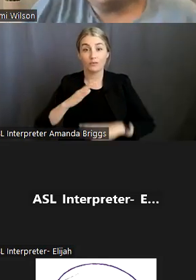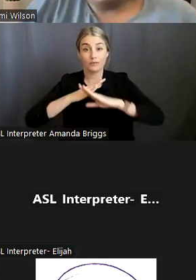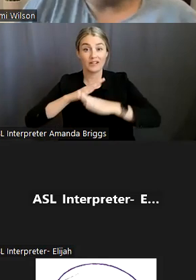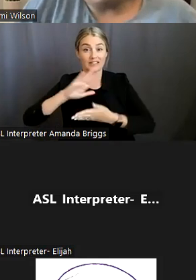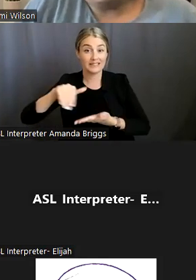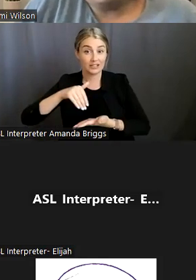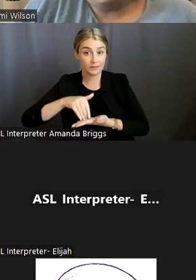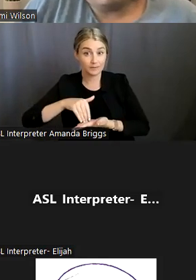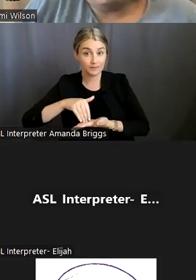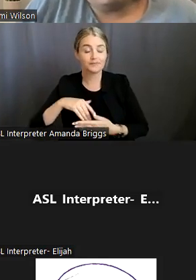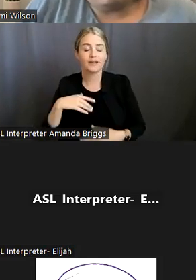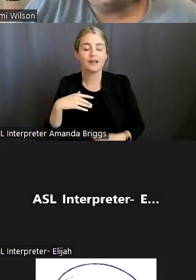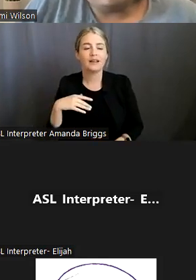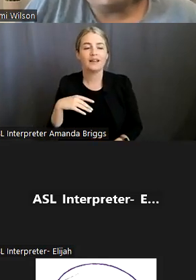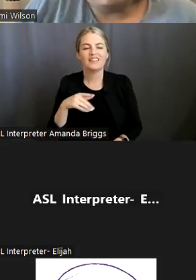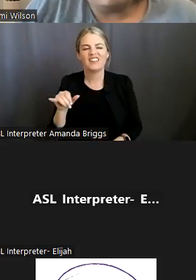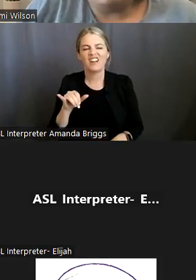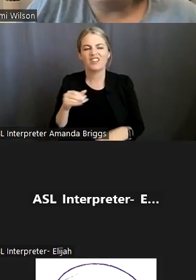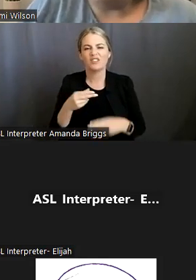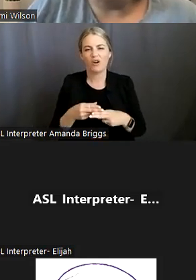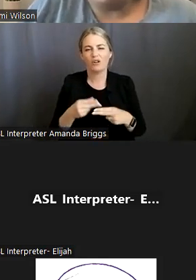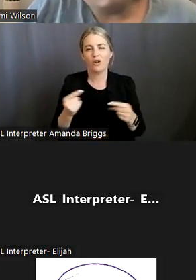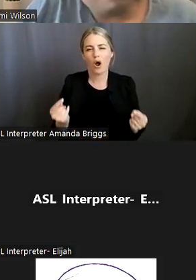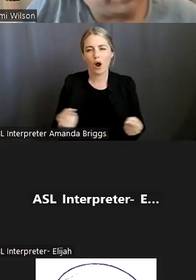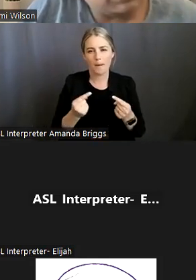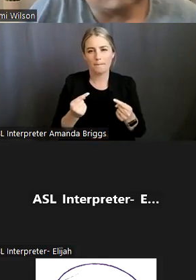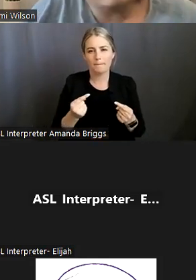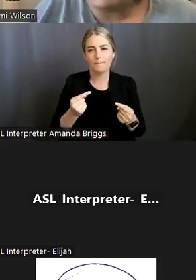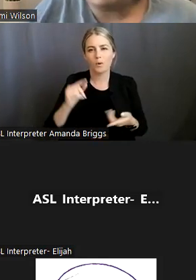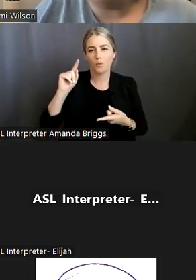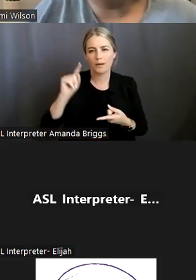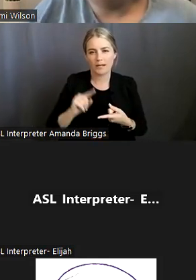They're also called harm reduction centers, overdose prevention sites,